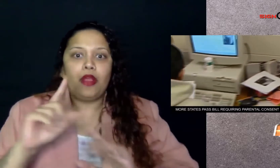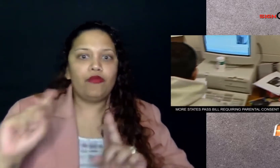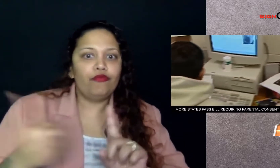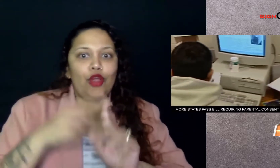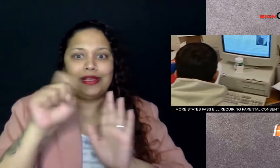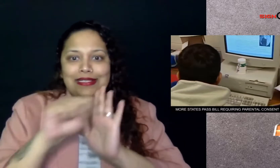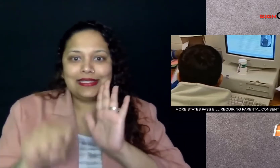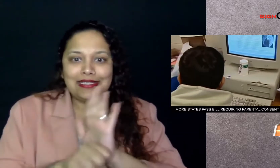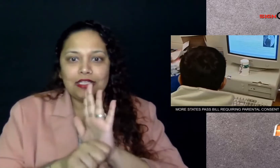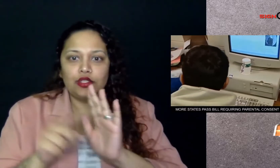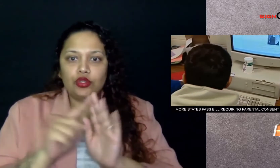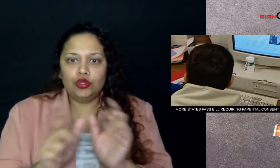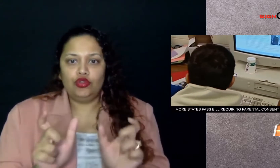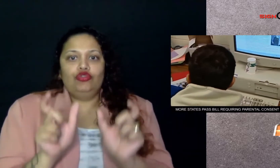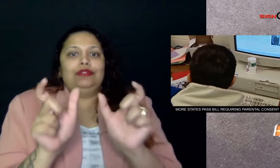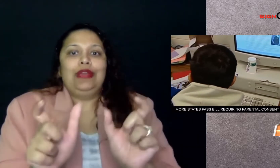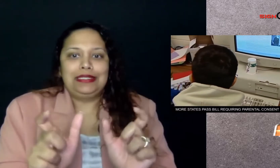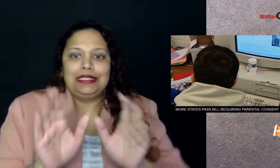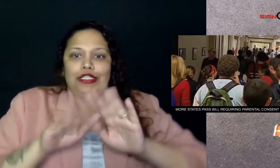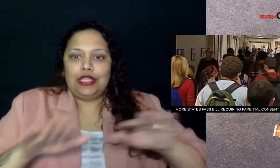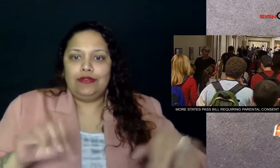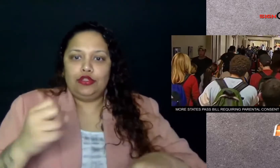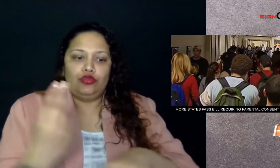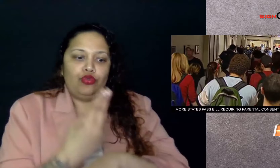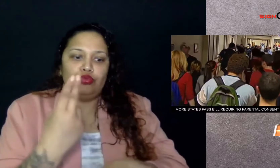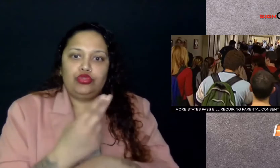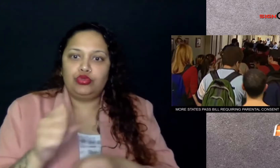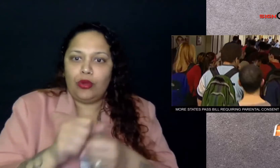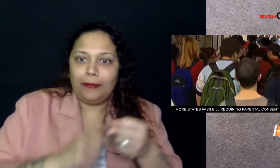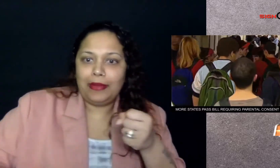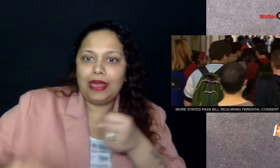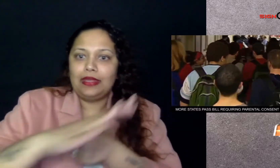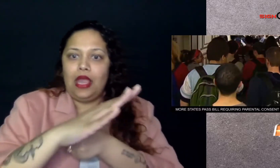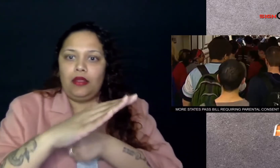becoming the first state to restrict children's use of social media platforms.